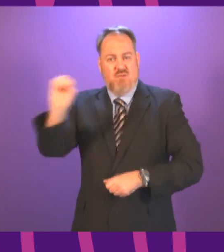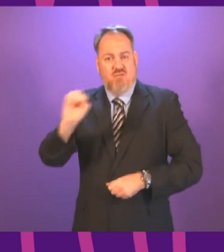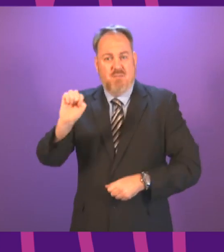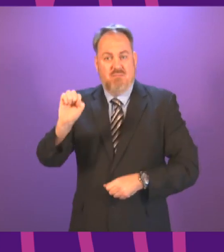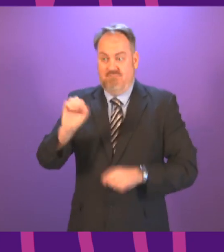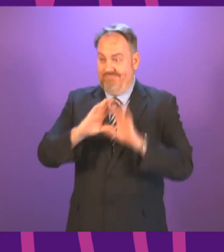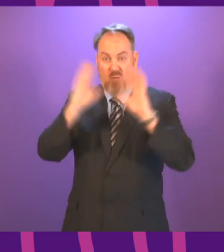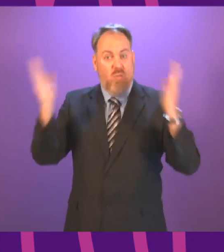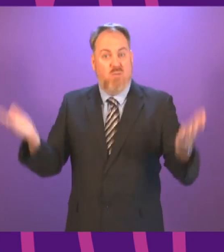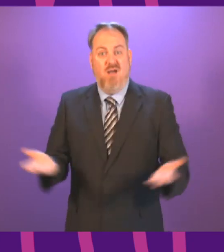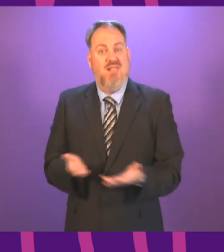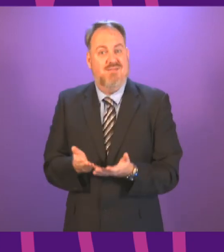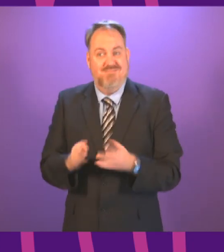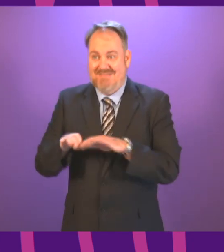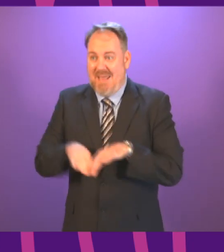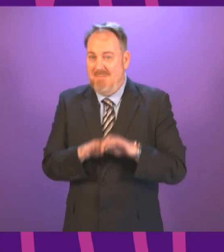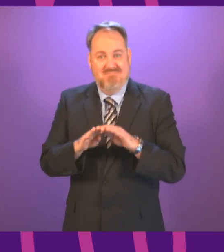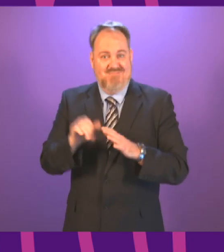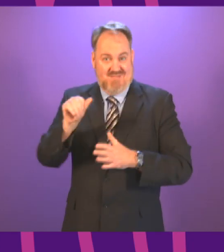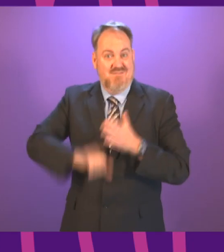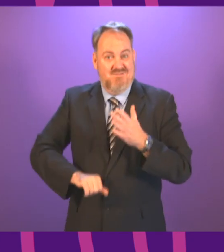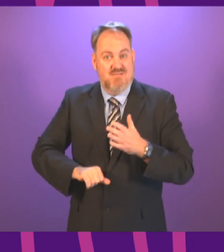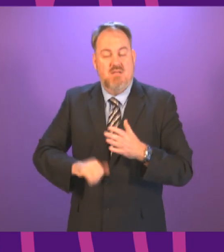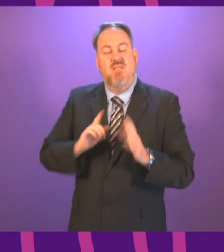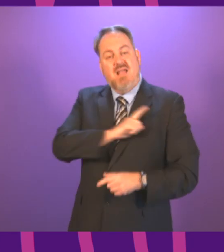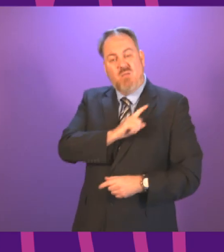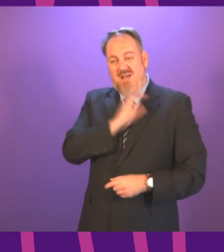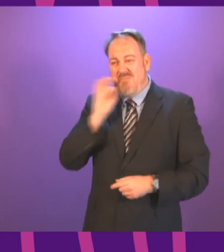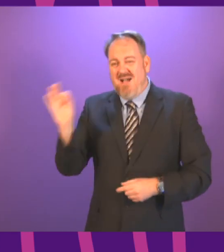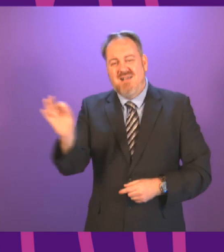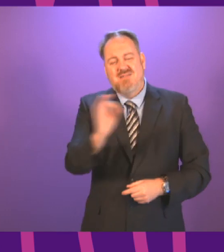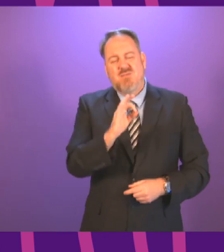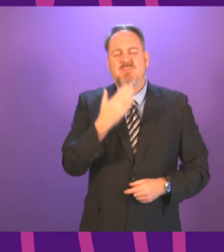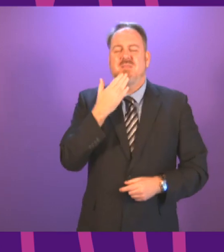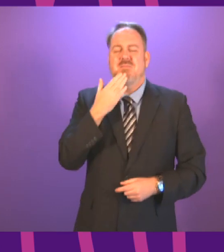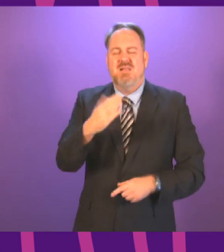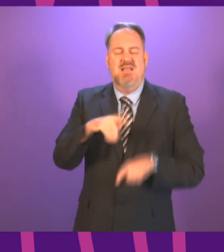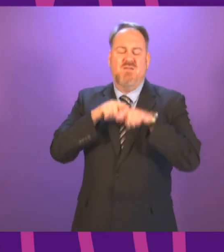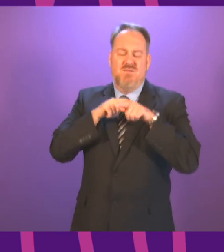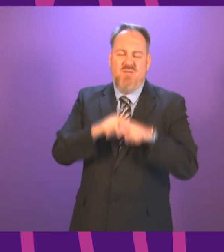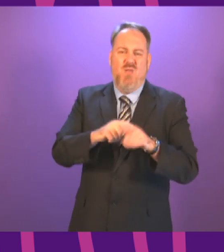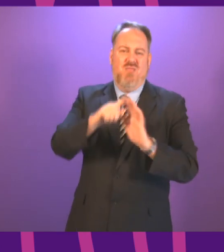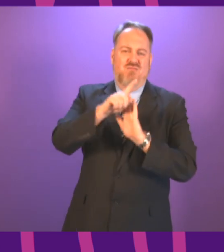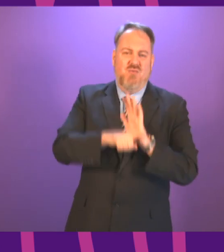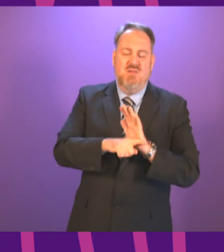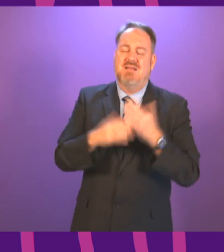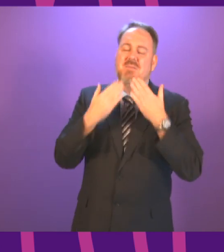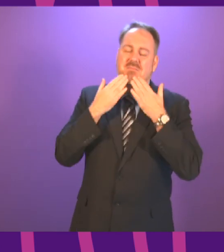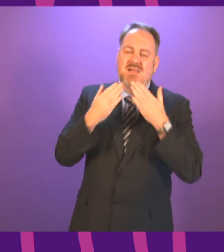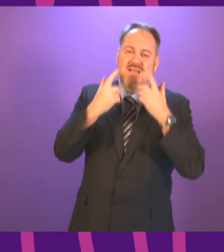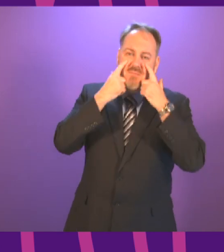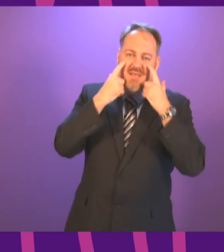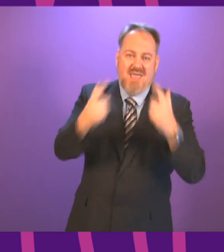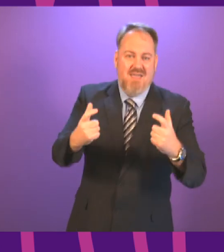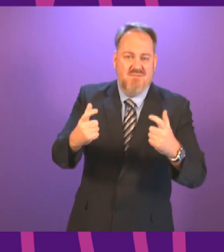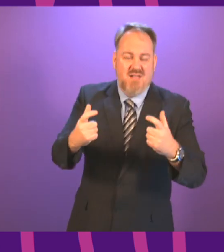world. That is exactly why I am asking people to continue to exercise the utmost caution